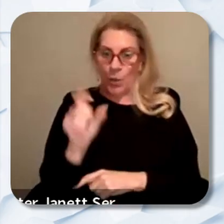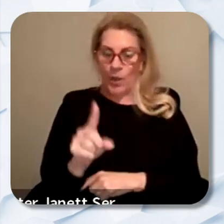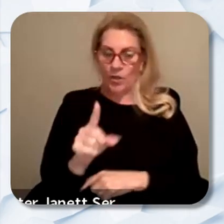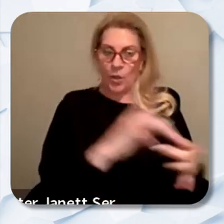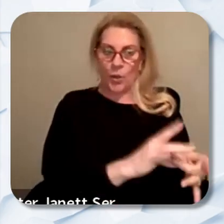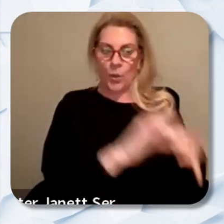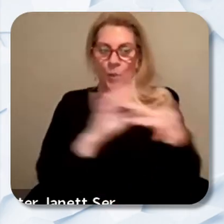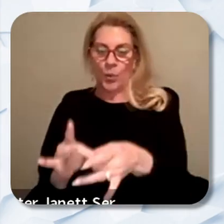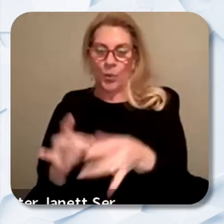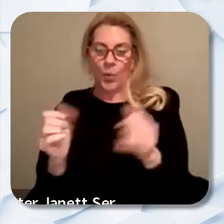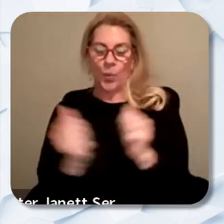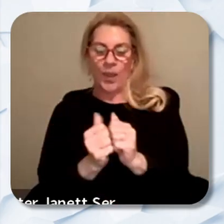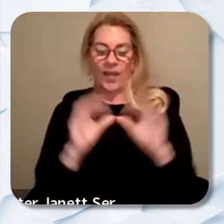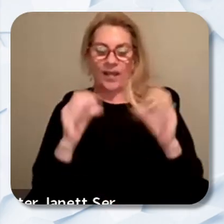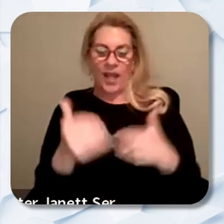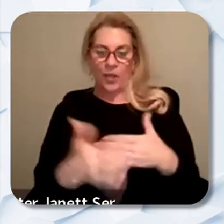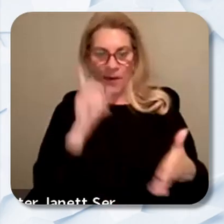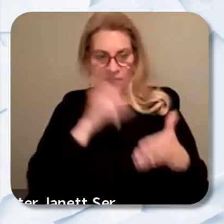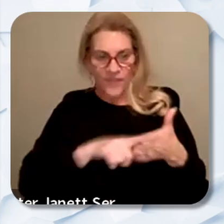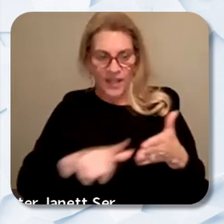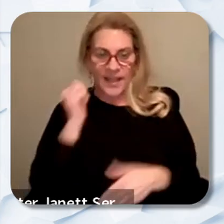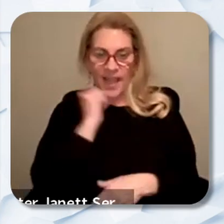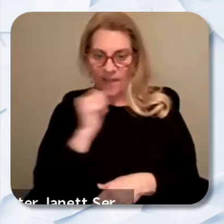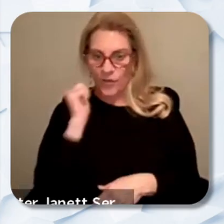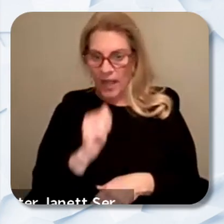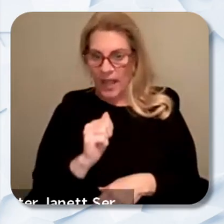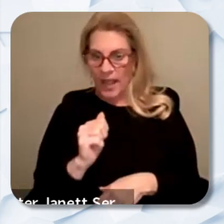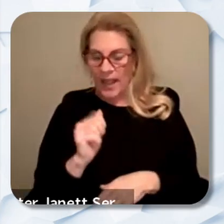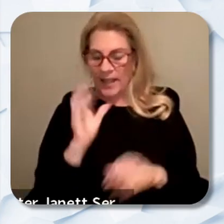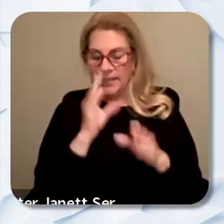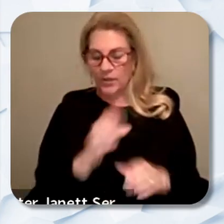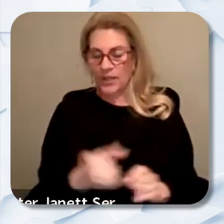the classroom investigation each day. So then the teachers can expand on those conversations started